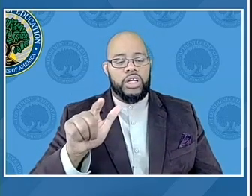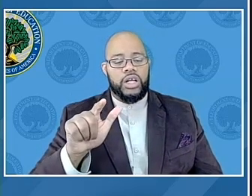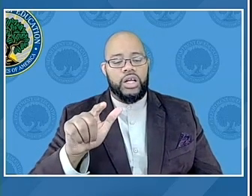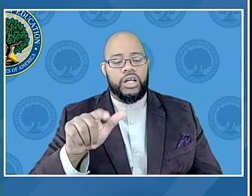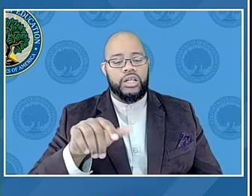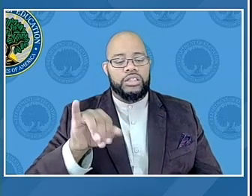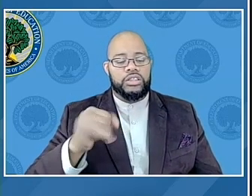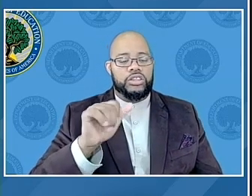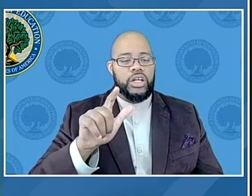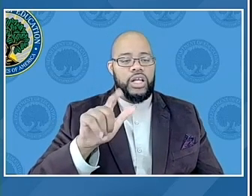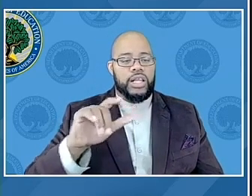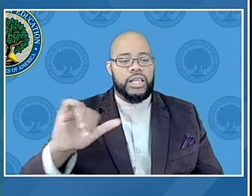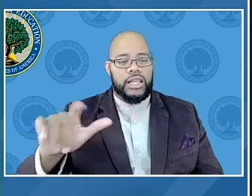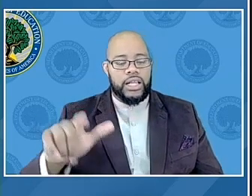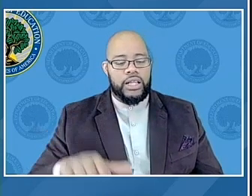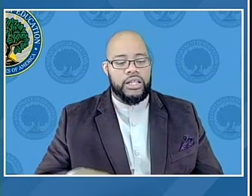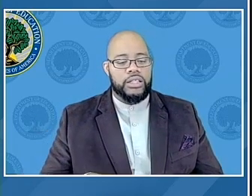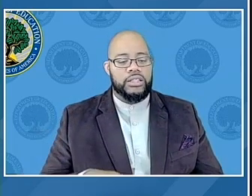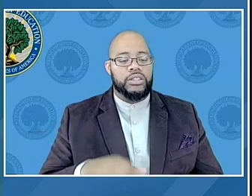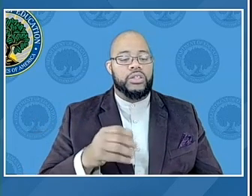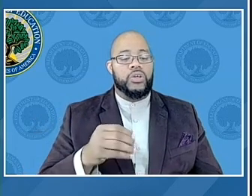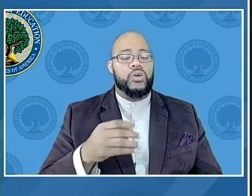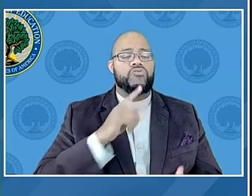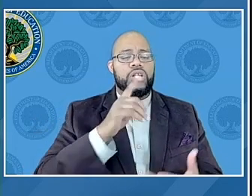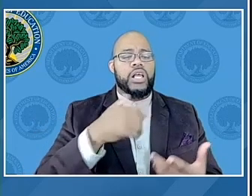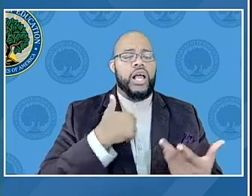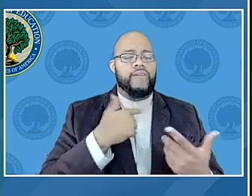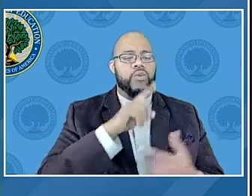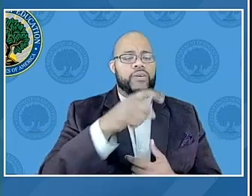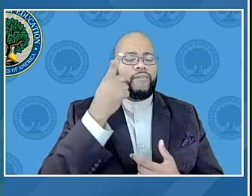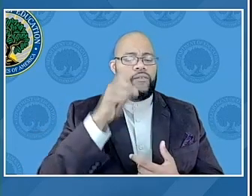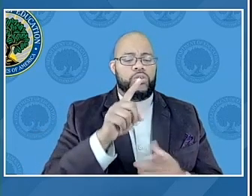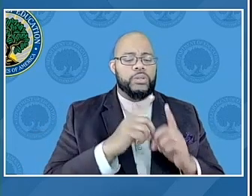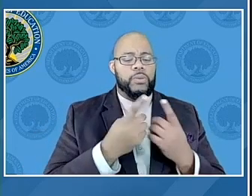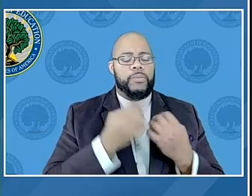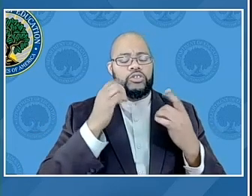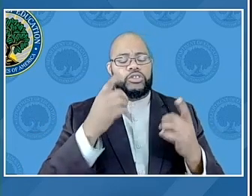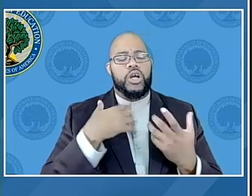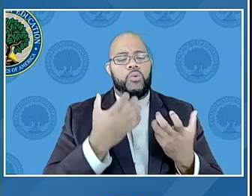Thank you. So I really just have a question for the Department of ED. I wanted to get some clarification.